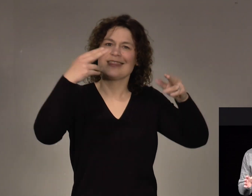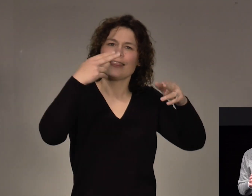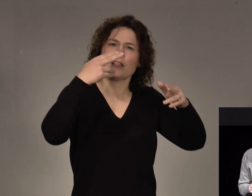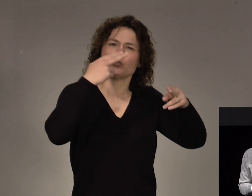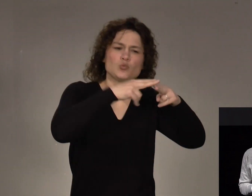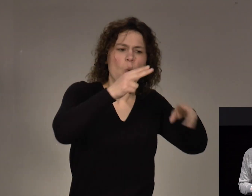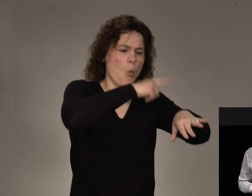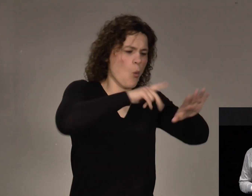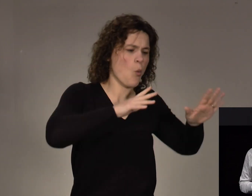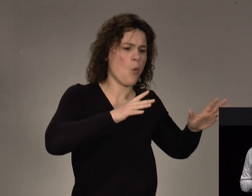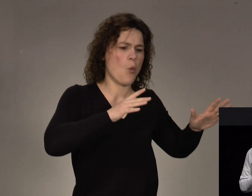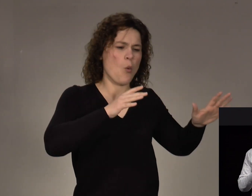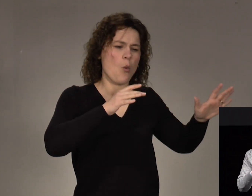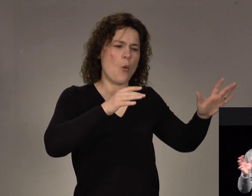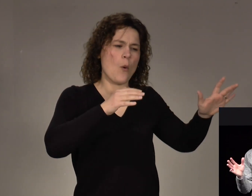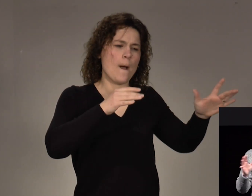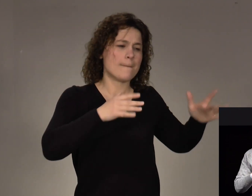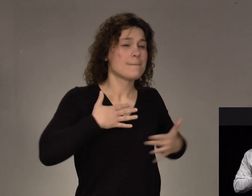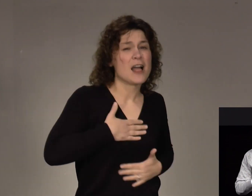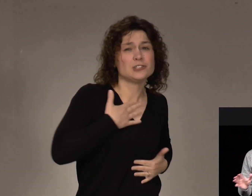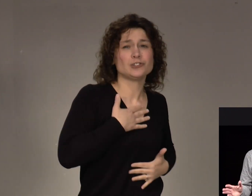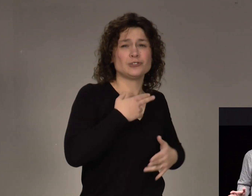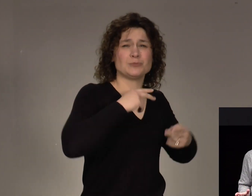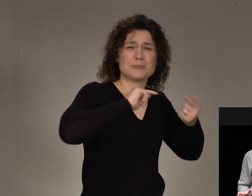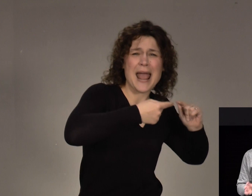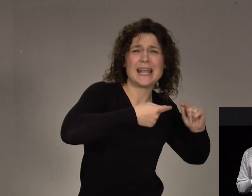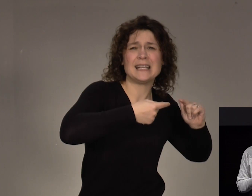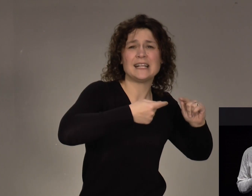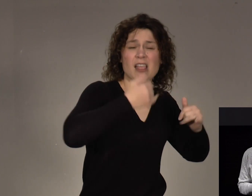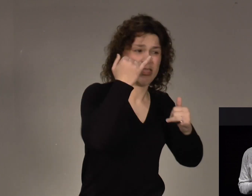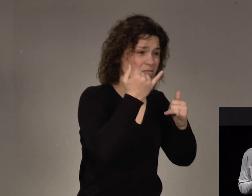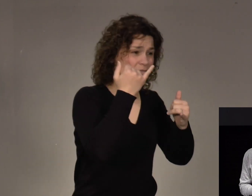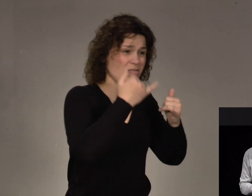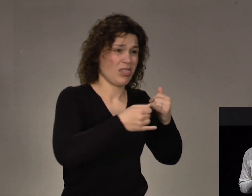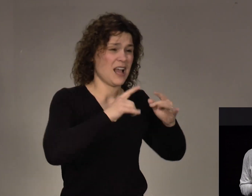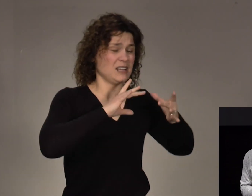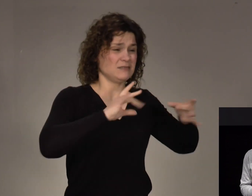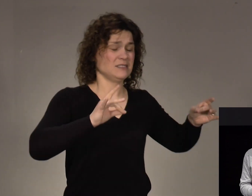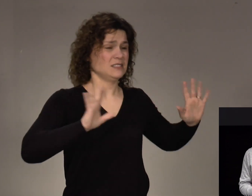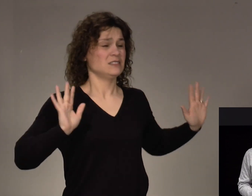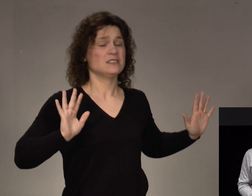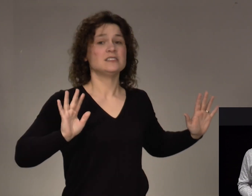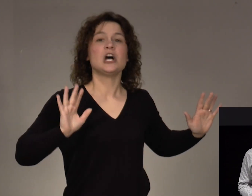of this world, that they're not our final address. We live knowing that the God of